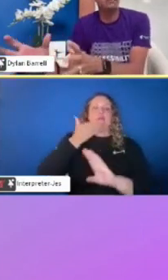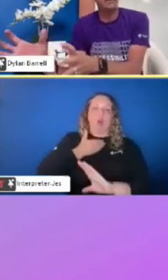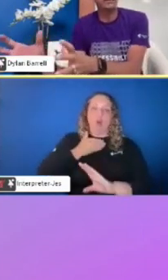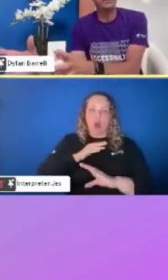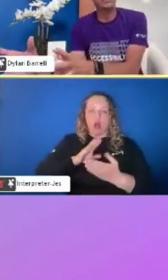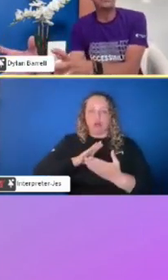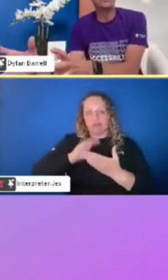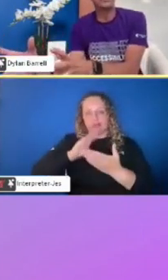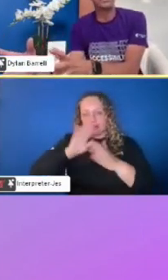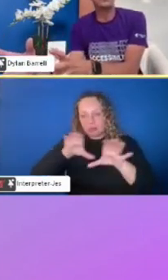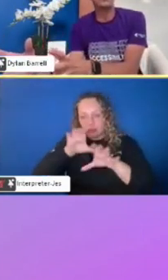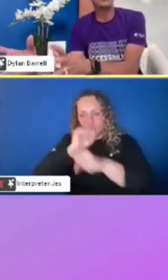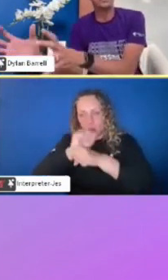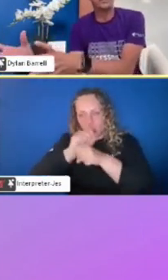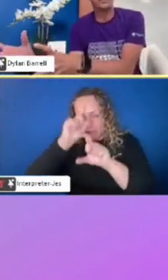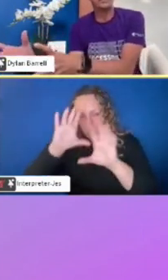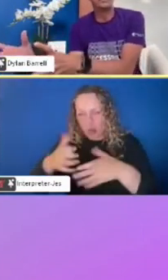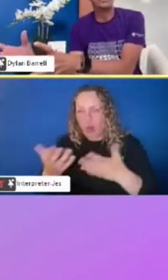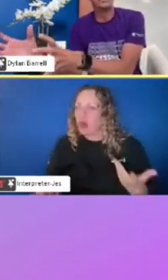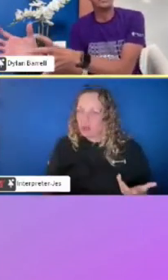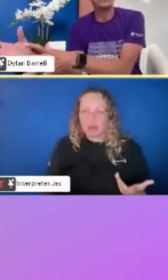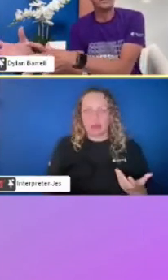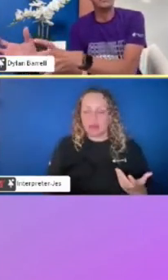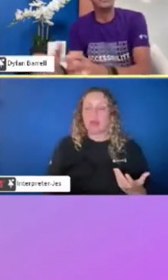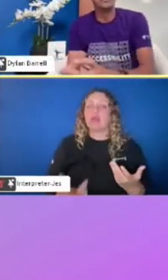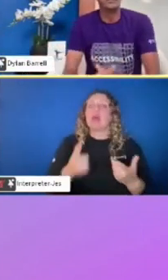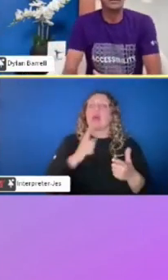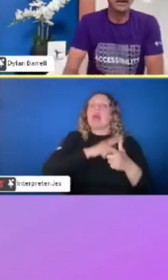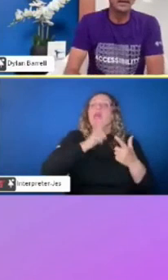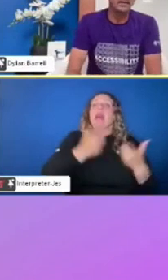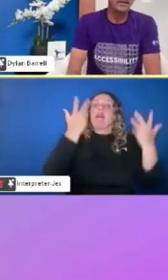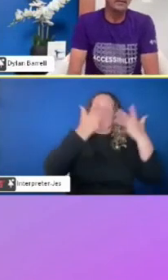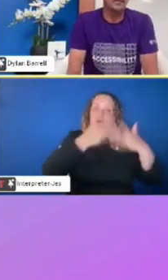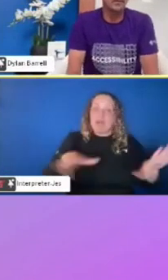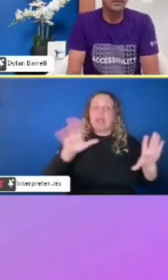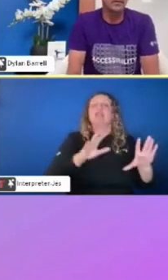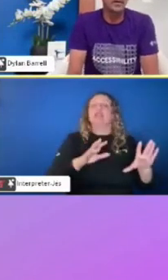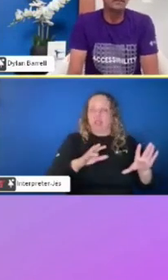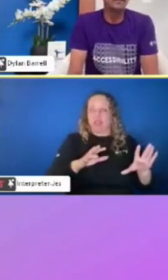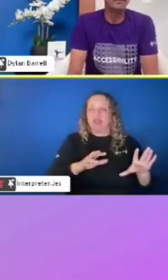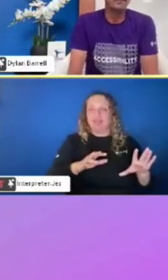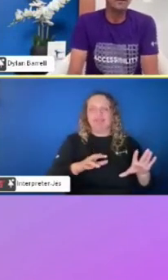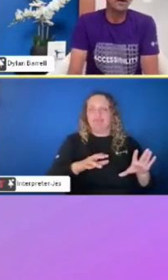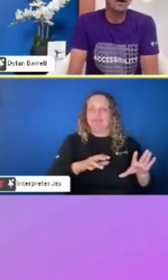but they're also actually retaining the information at the end of the course as well.